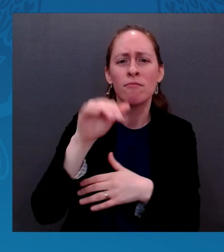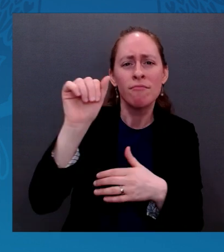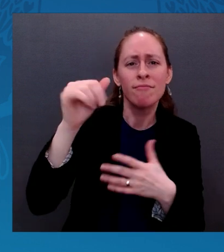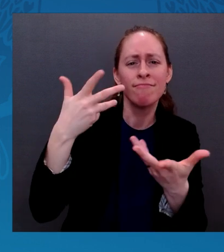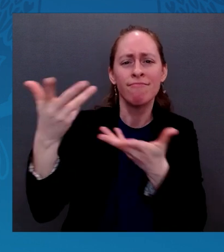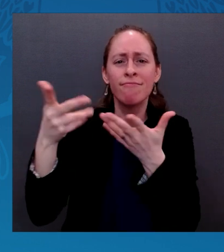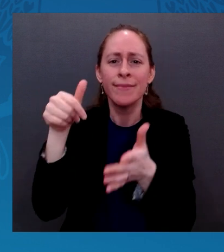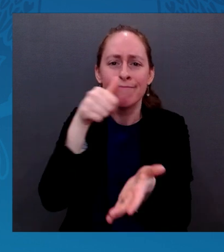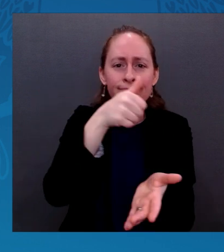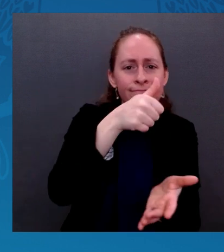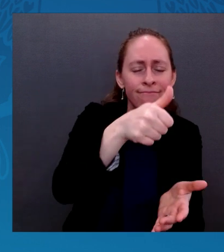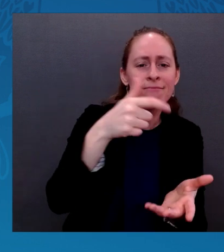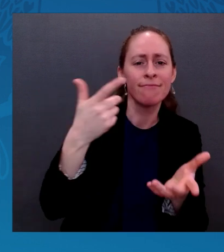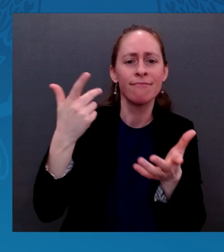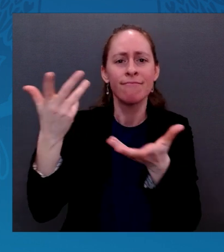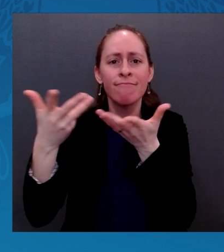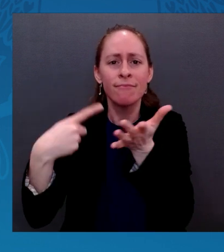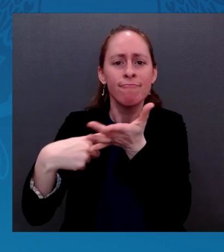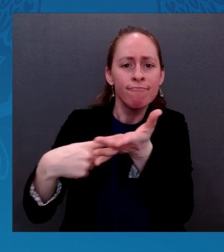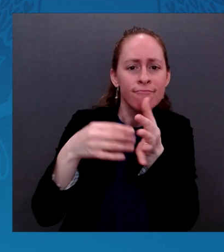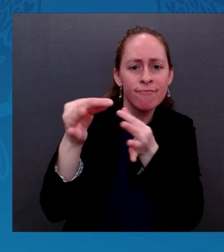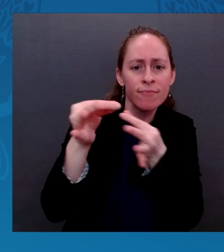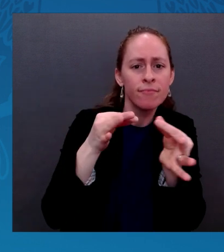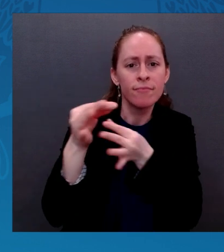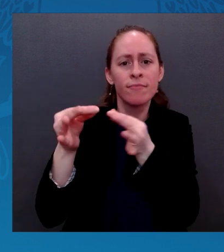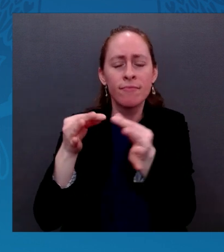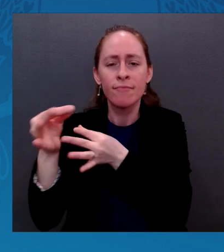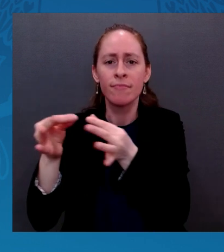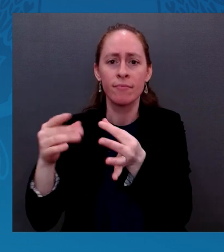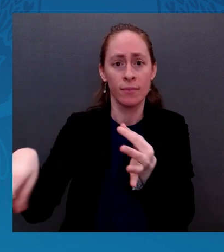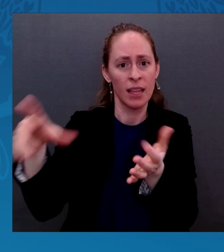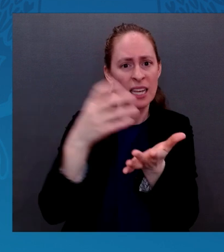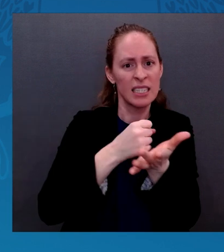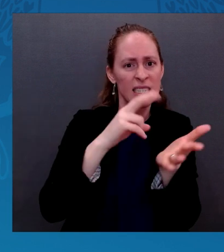so that we can get it back down to the department as soon as possible.